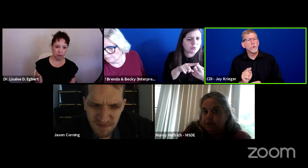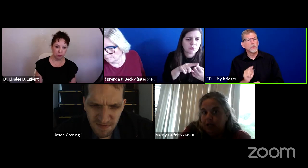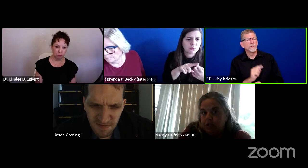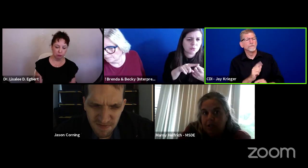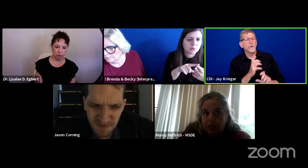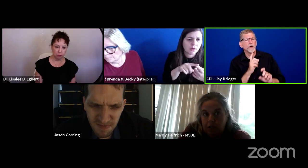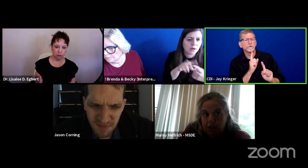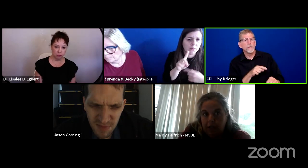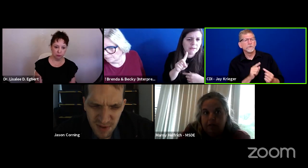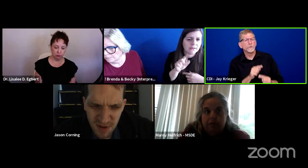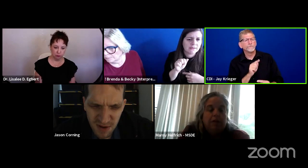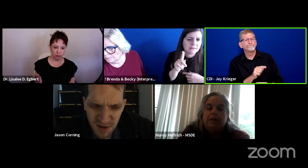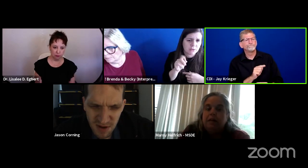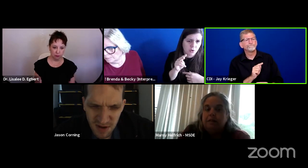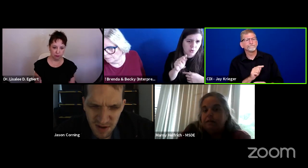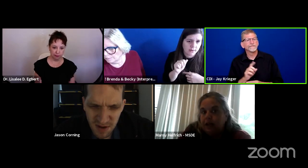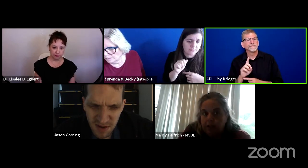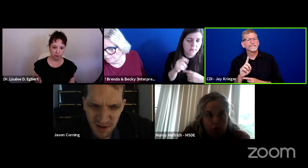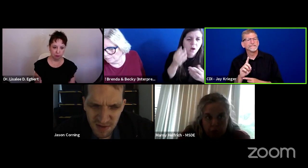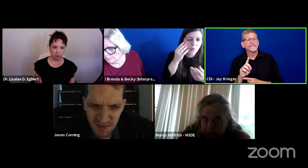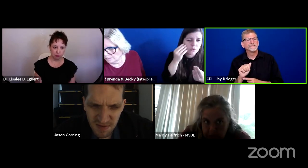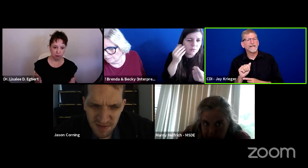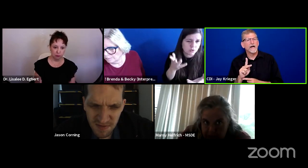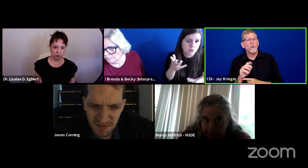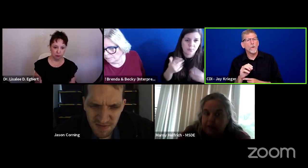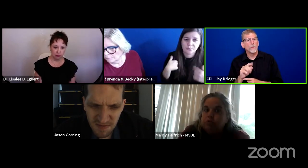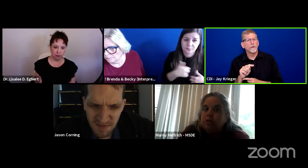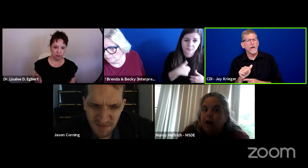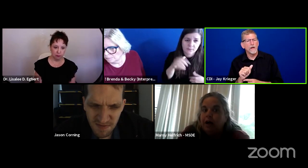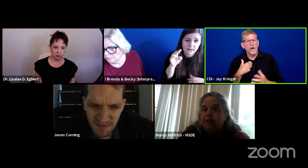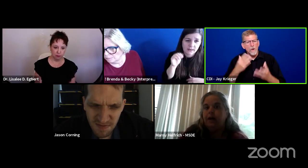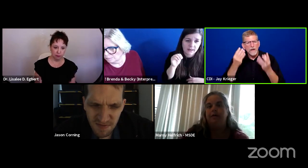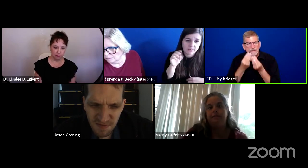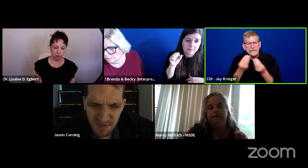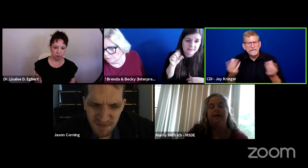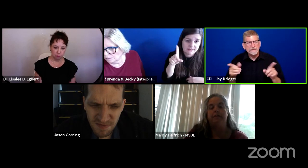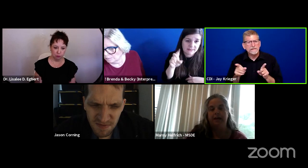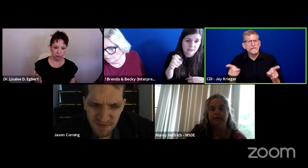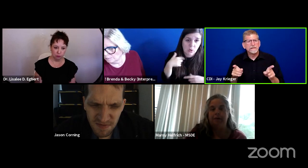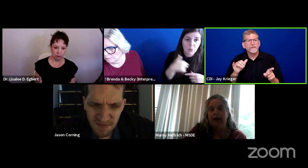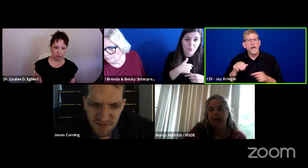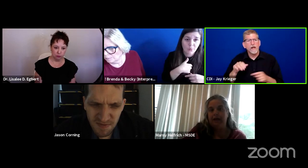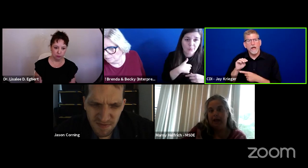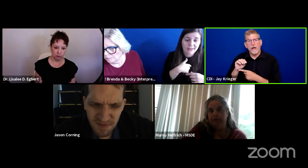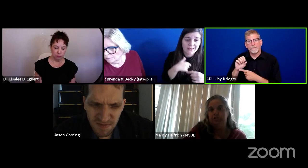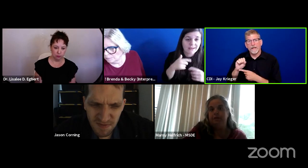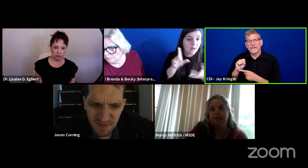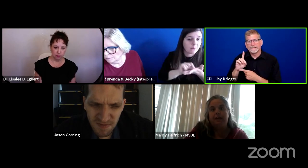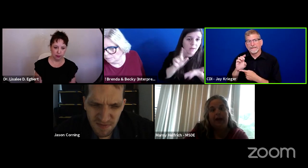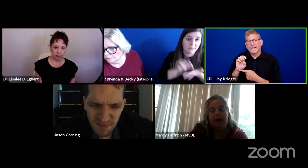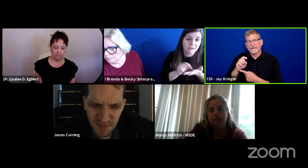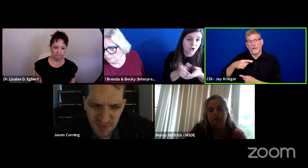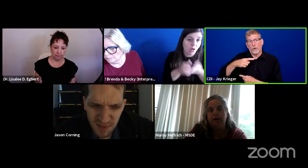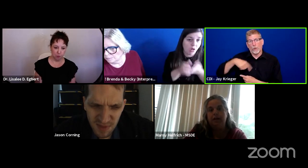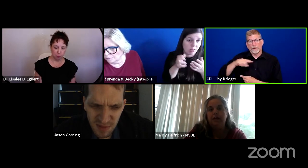education students in the state. We typically do not disaggregate it by eligibility category.